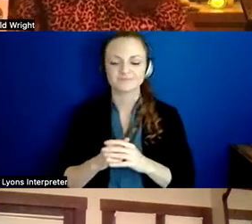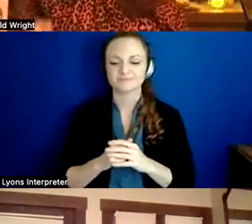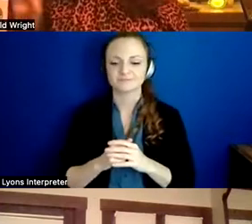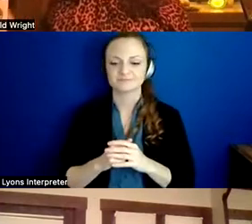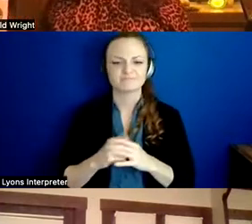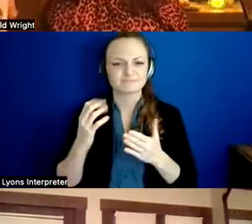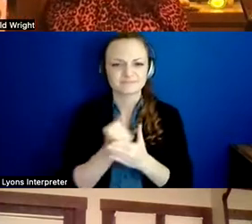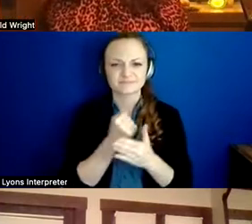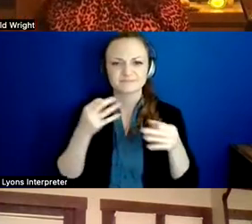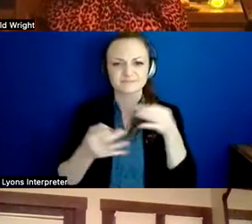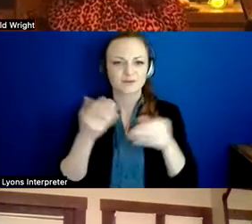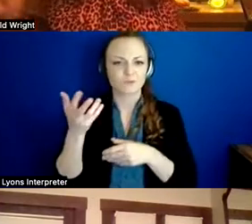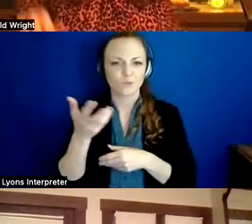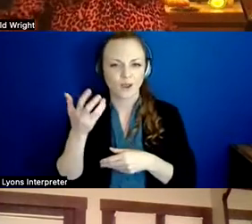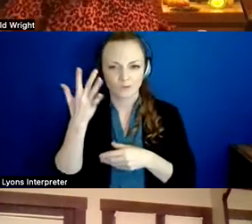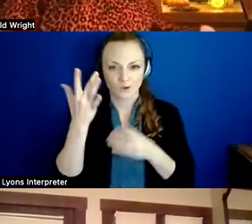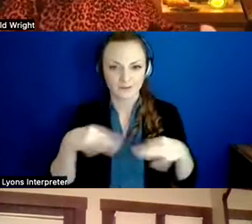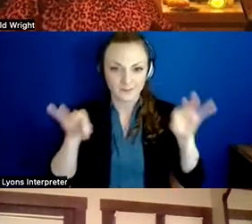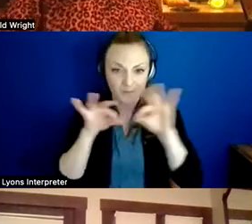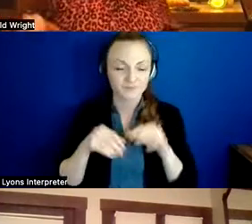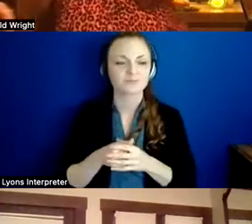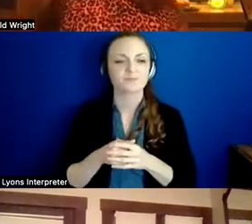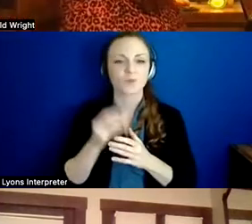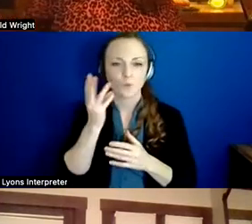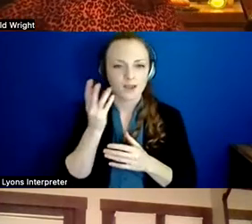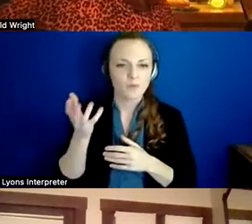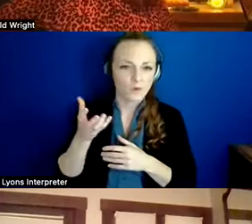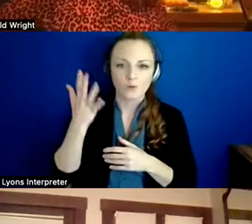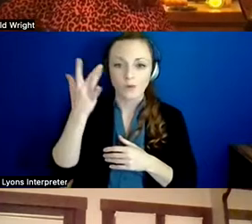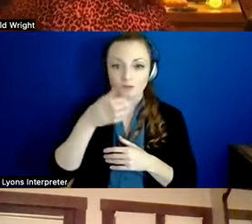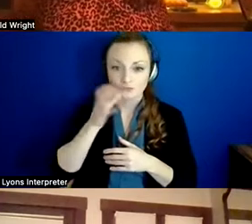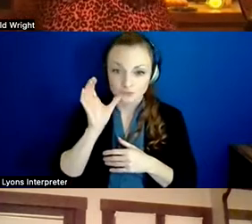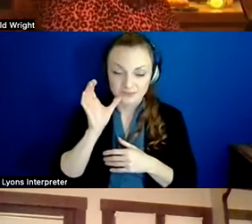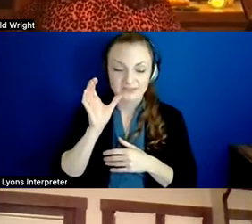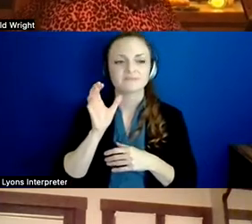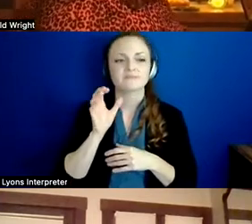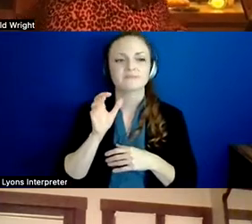it so besides drinking the 19:43:47 wine. We also have a part of the